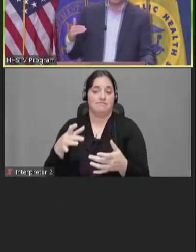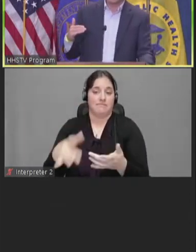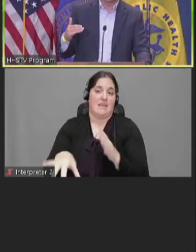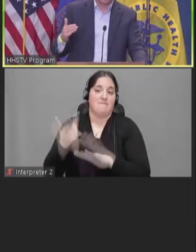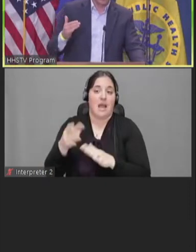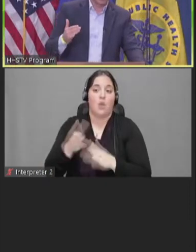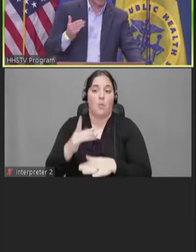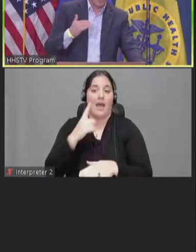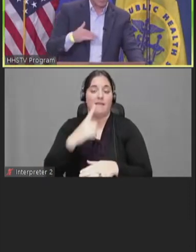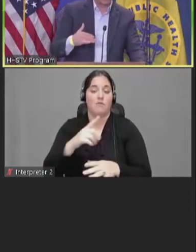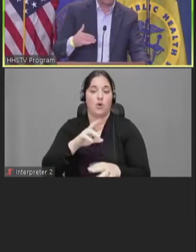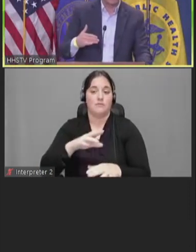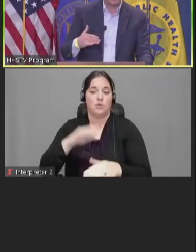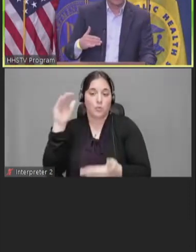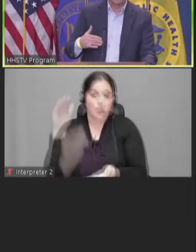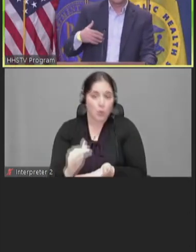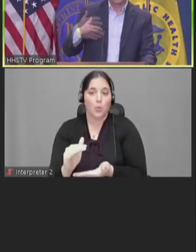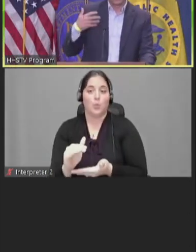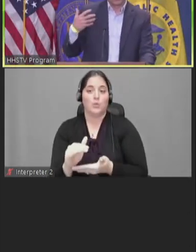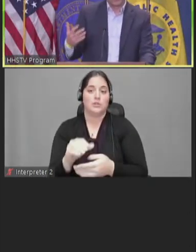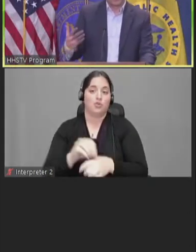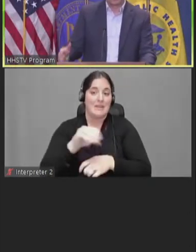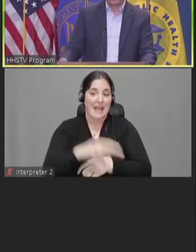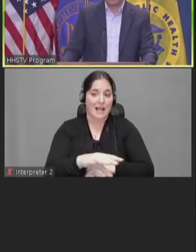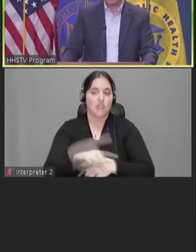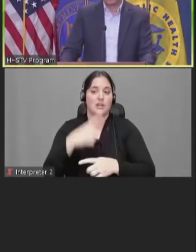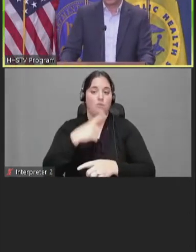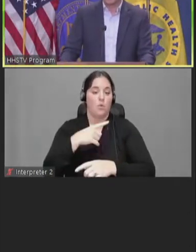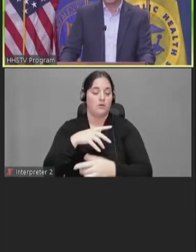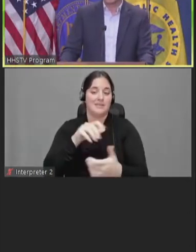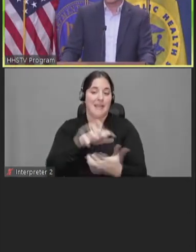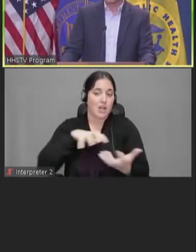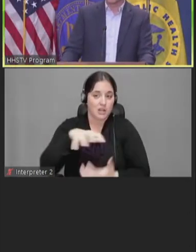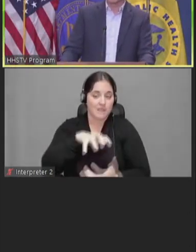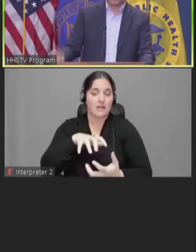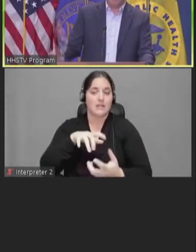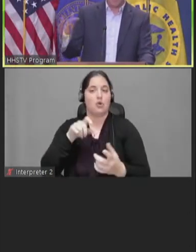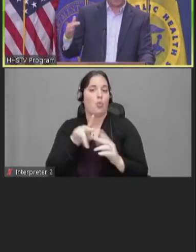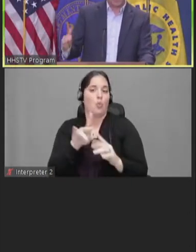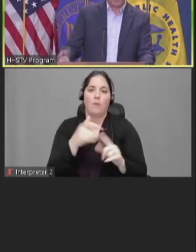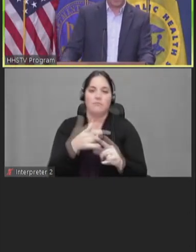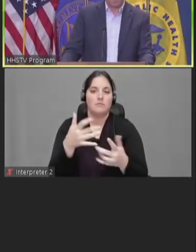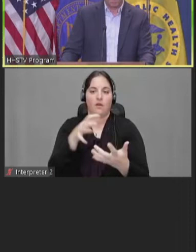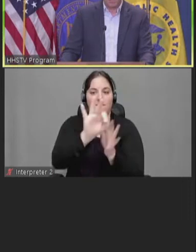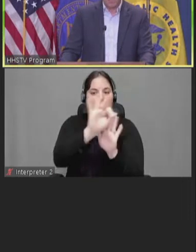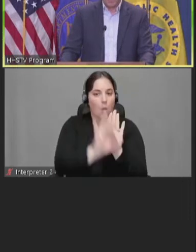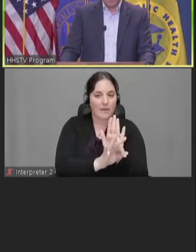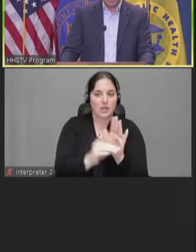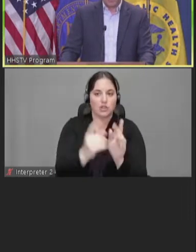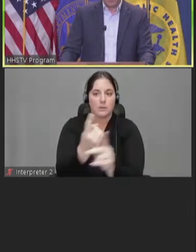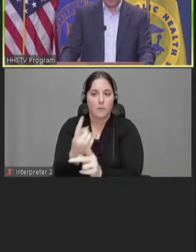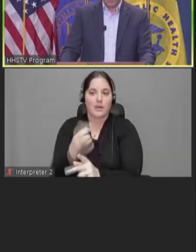attributable to adjuvants through appropriate formulation or dose optimization. And so the very